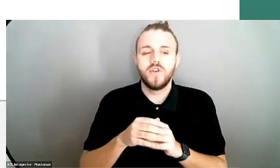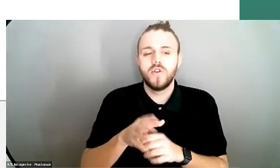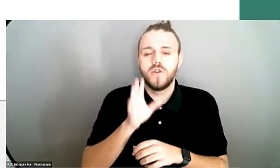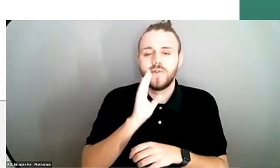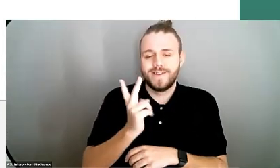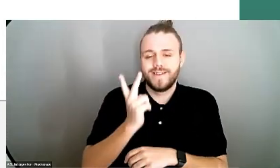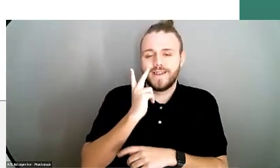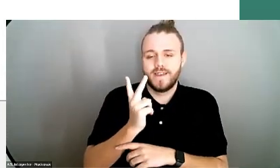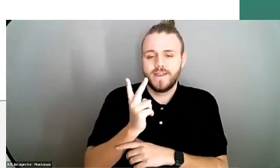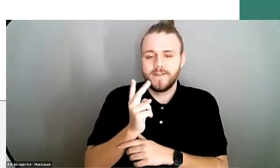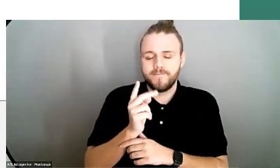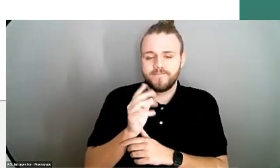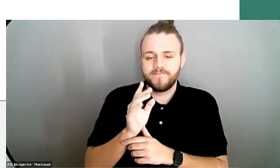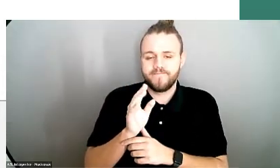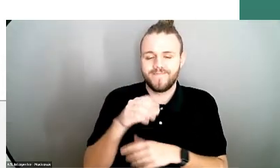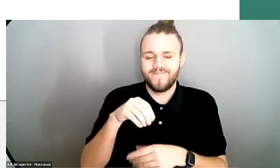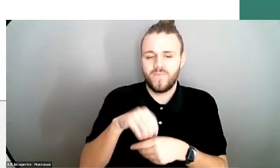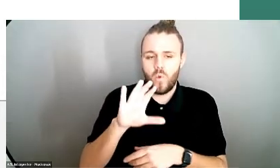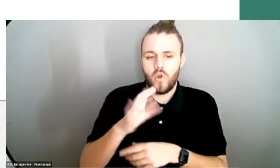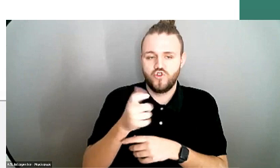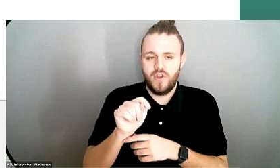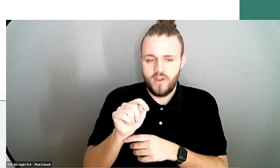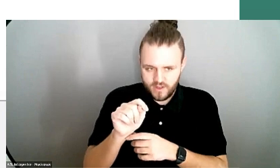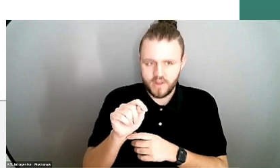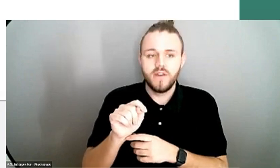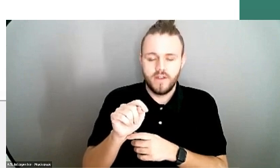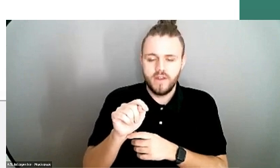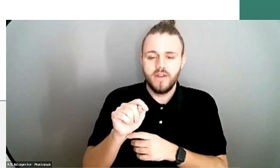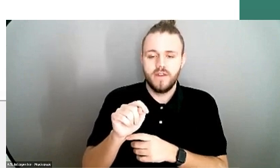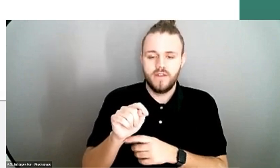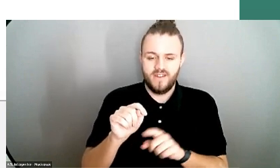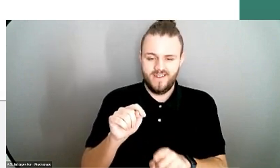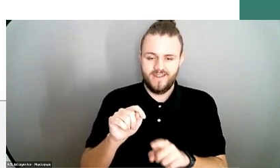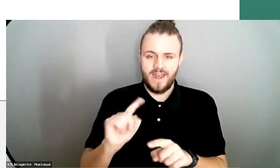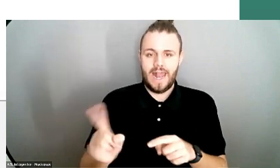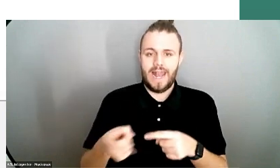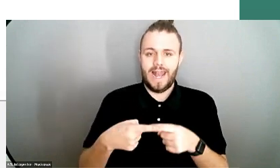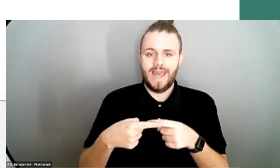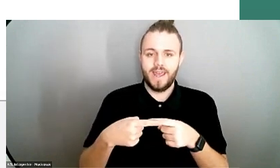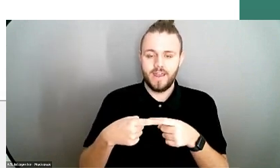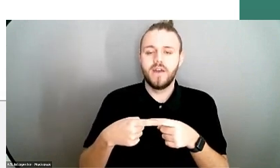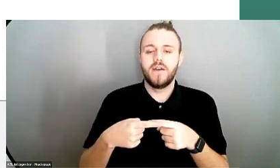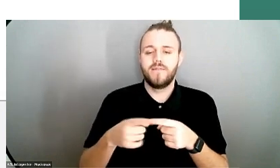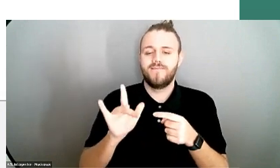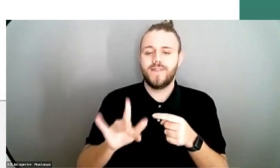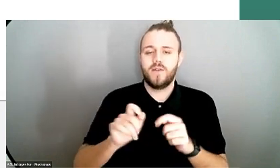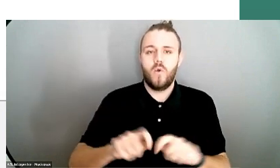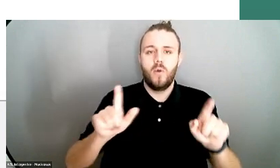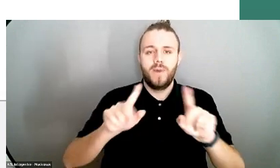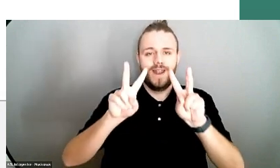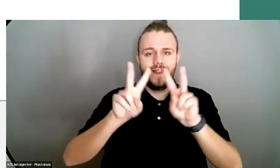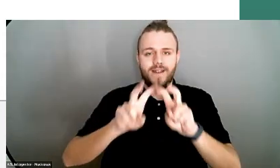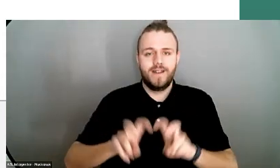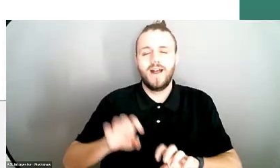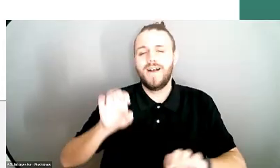you will see in your chat a link to an evaluation. We would really appreciate your feedback,